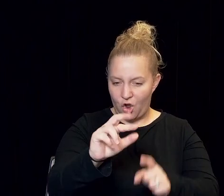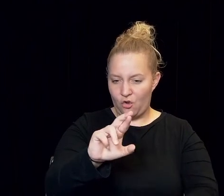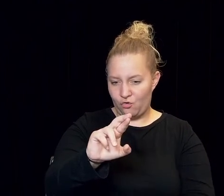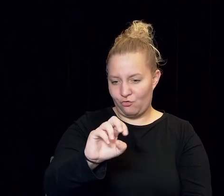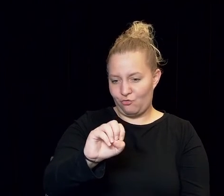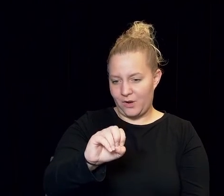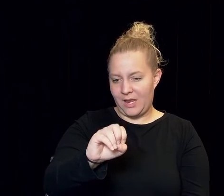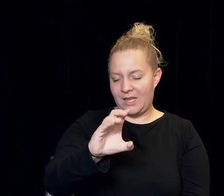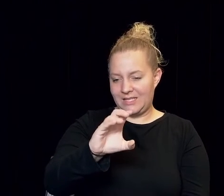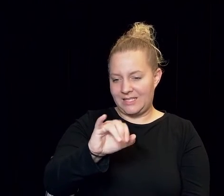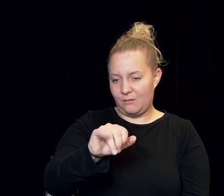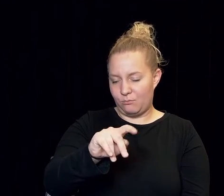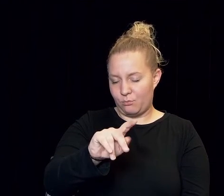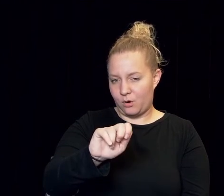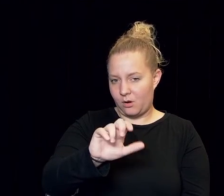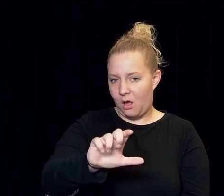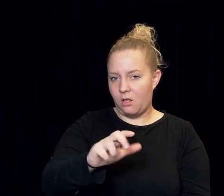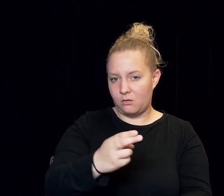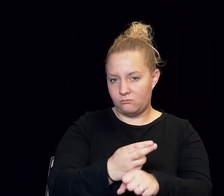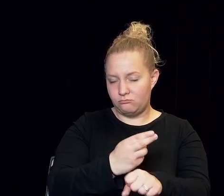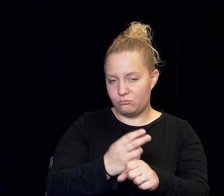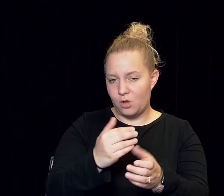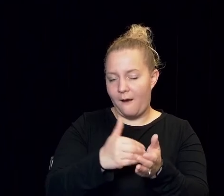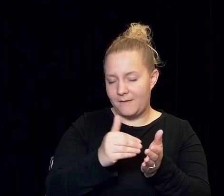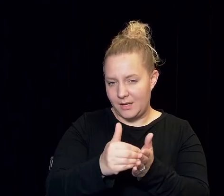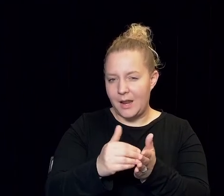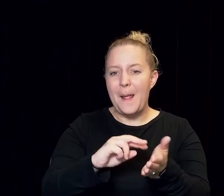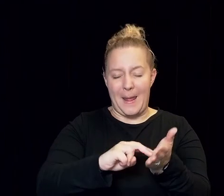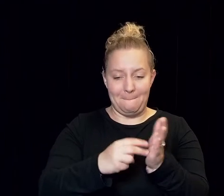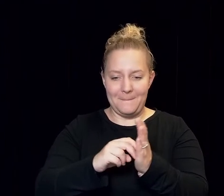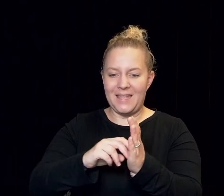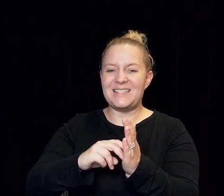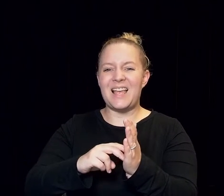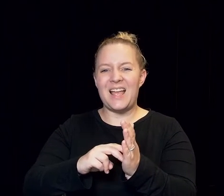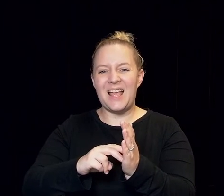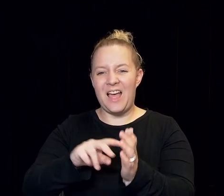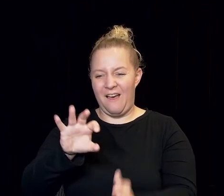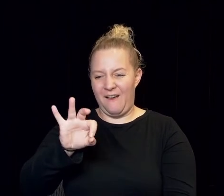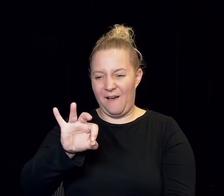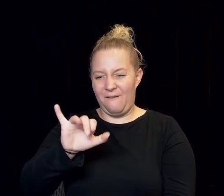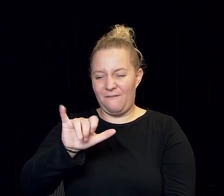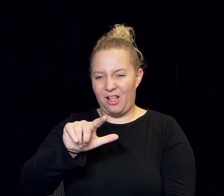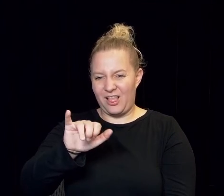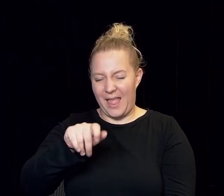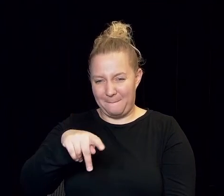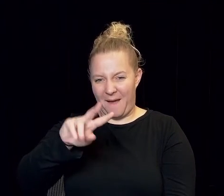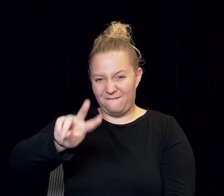word "reciprocal" means is to flip. So, we're gonna flip the fraction. So, number one. It does not mean